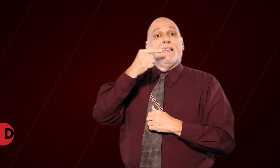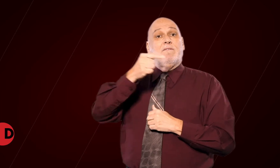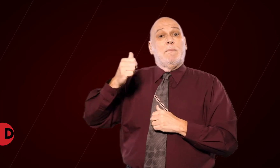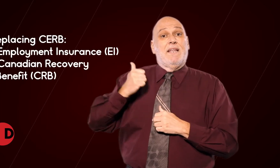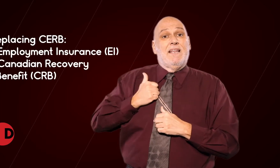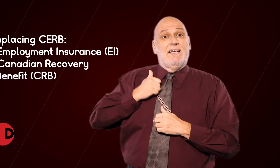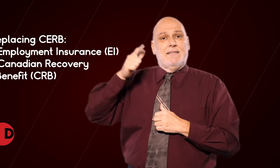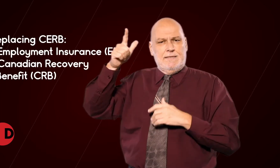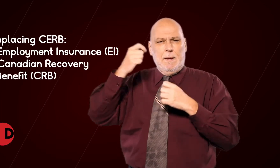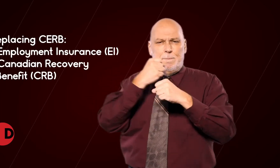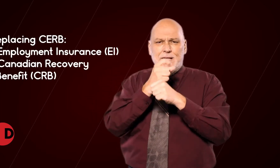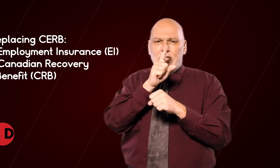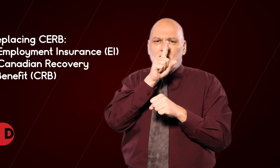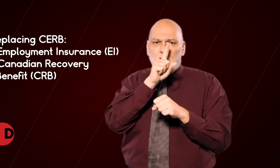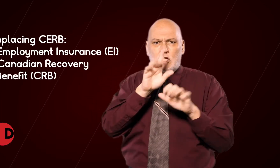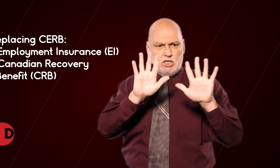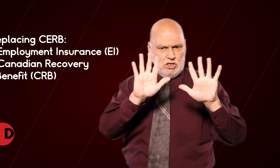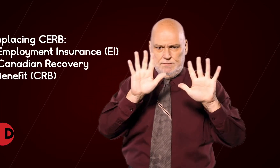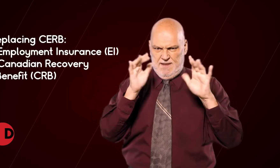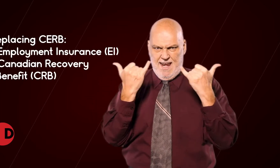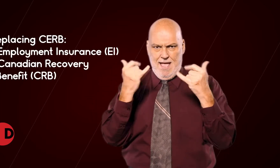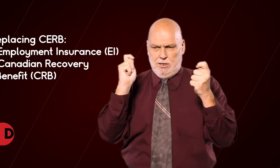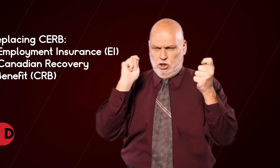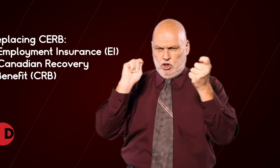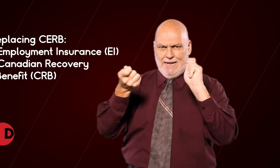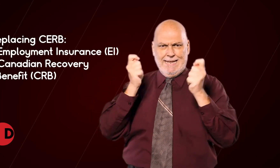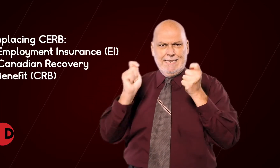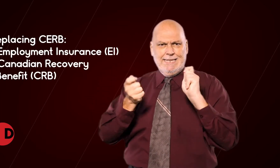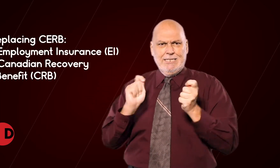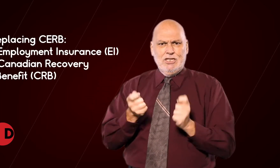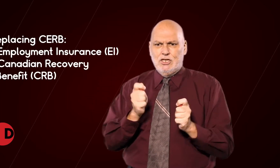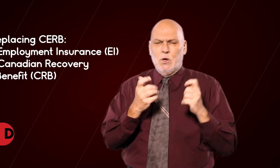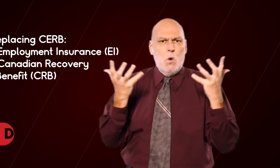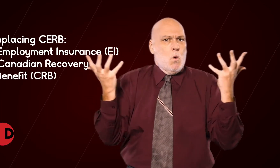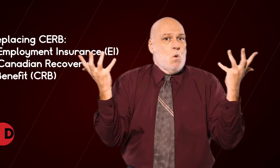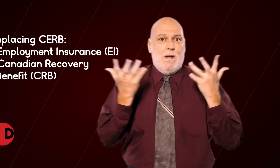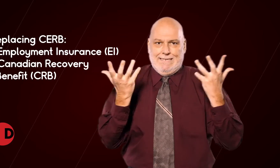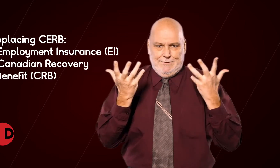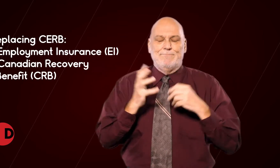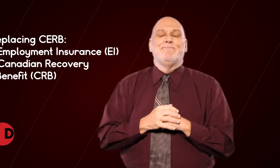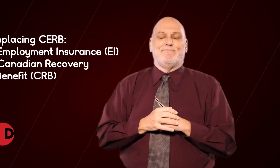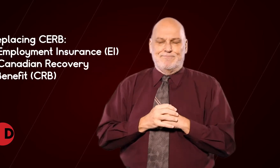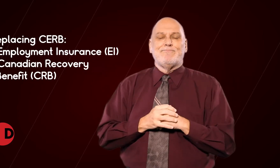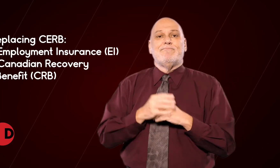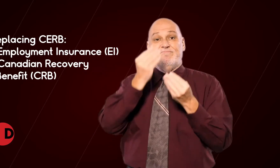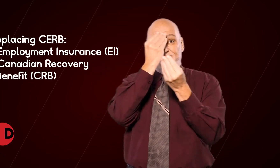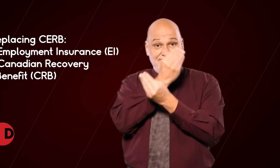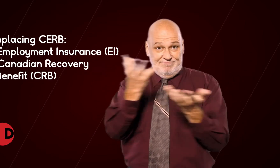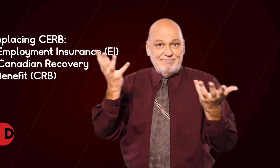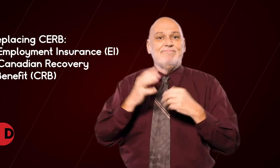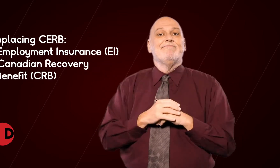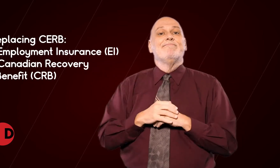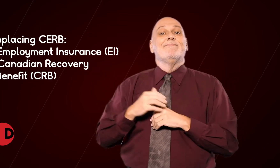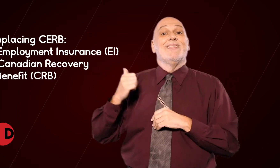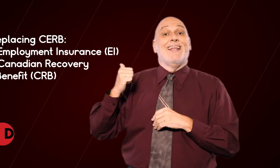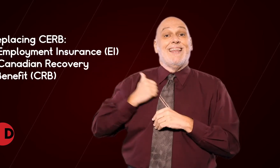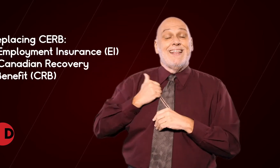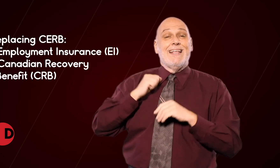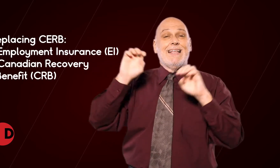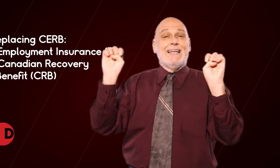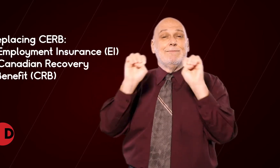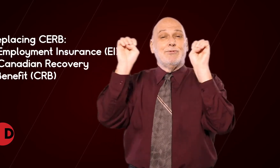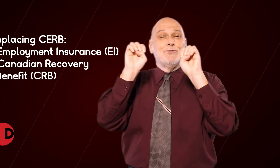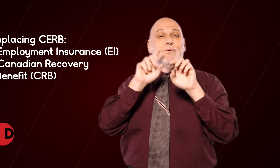The Canadian government has made some changes: